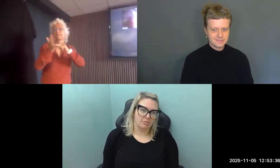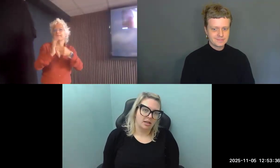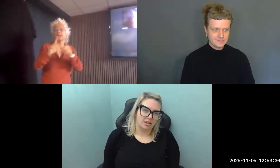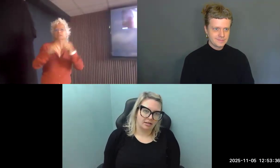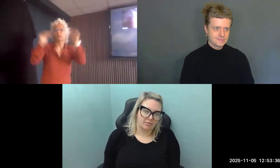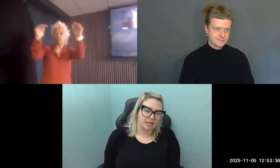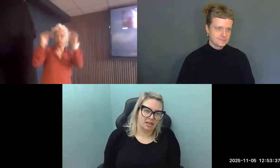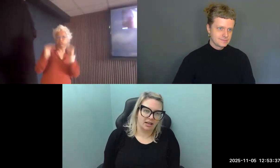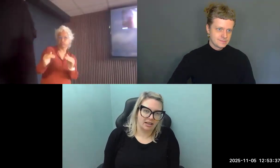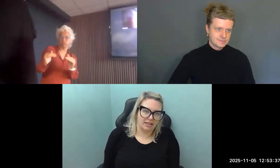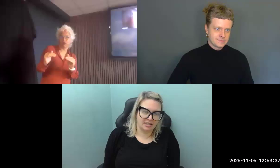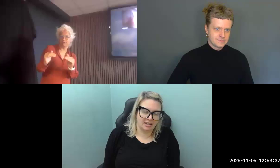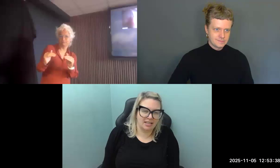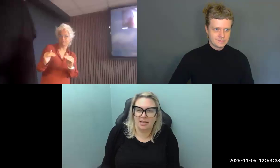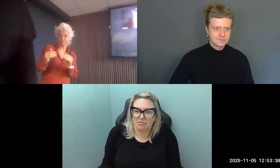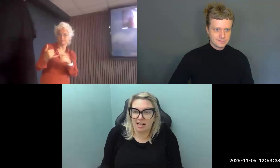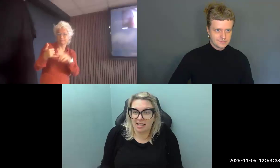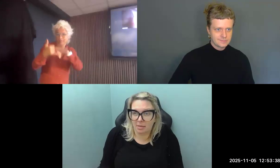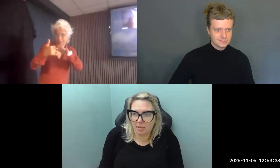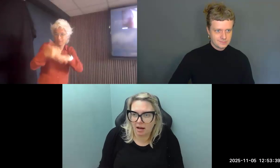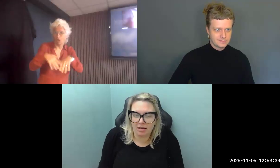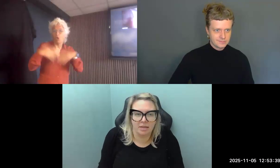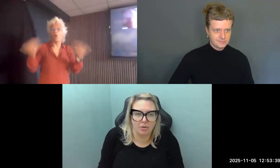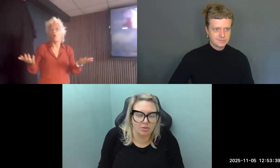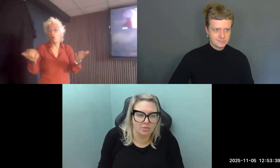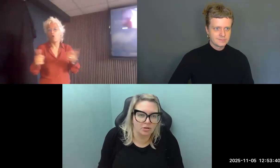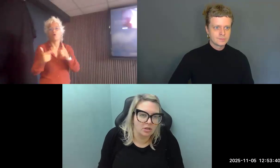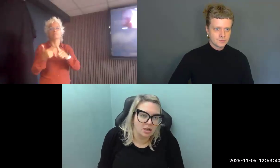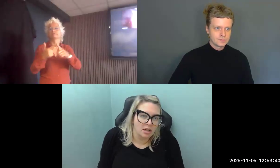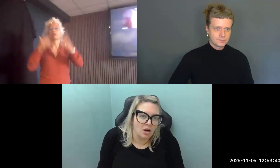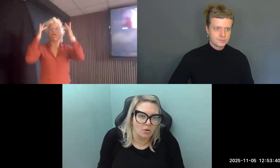So, like, this sign, something that's really subpar, suboptimal.